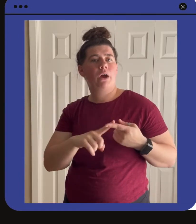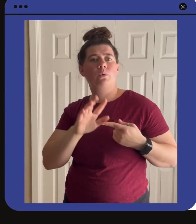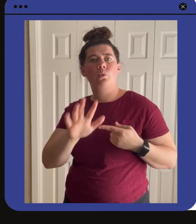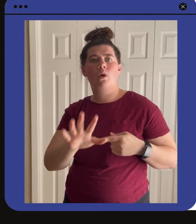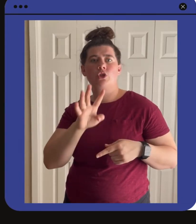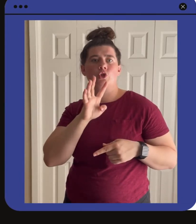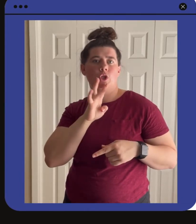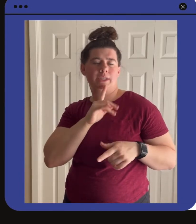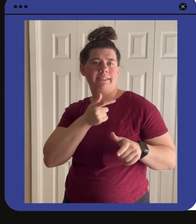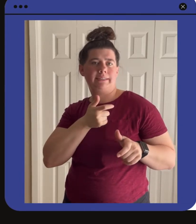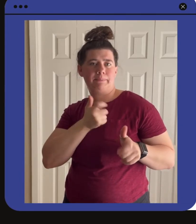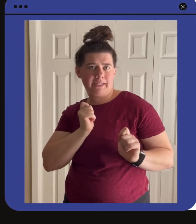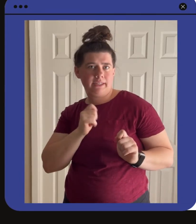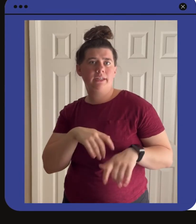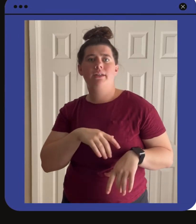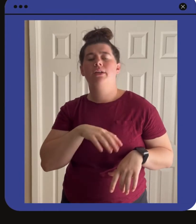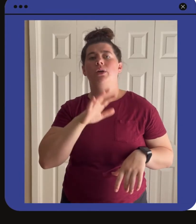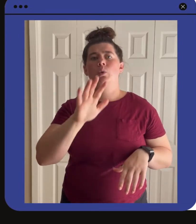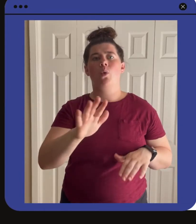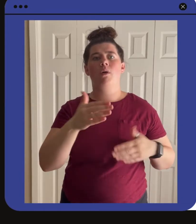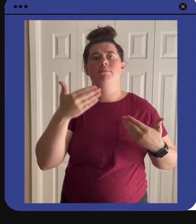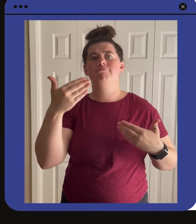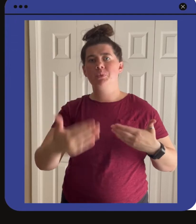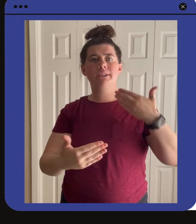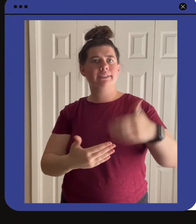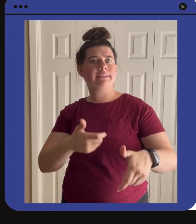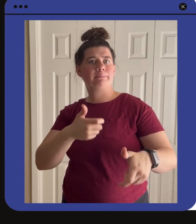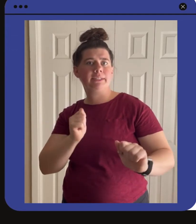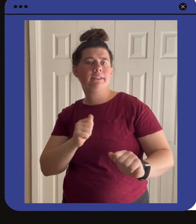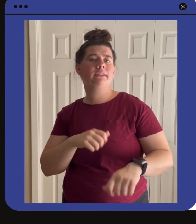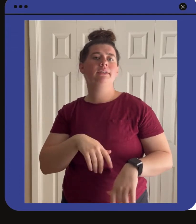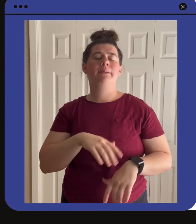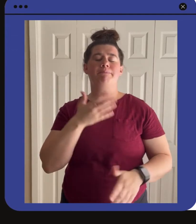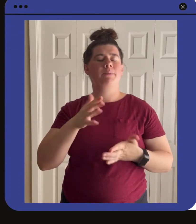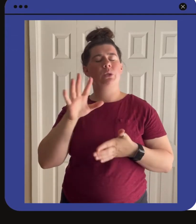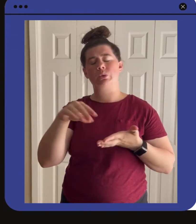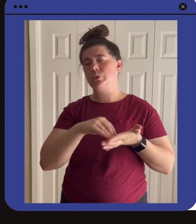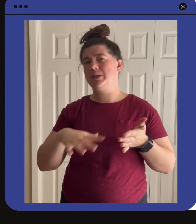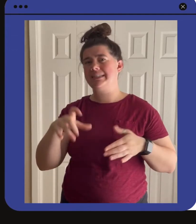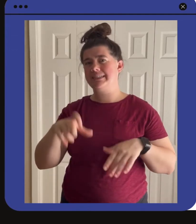Just think about your talking speed and how you progress through the class